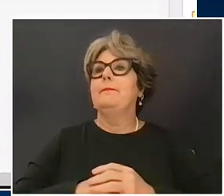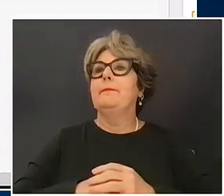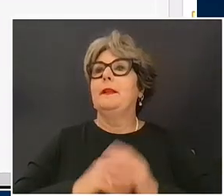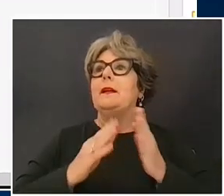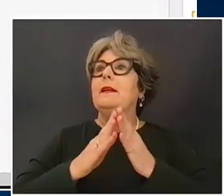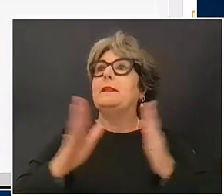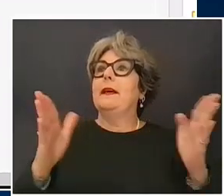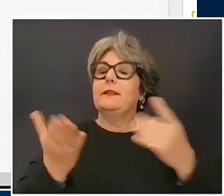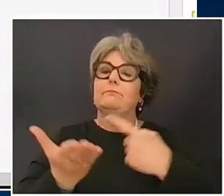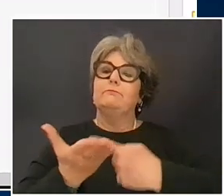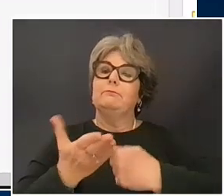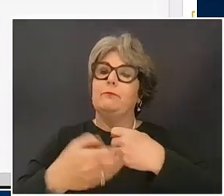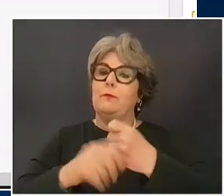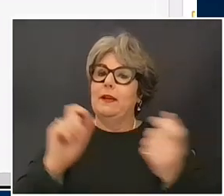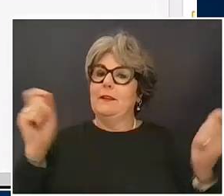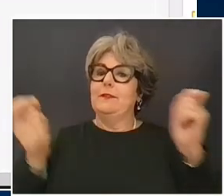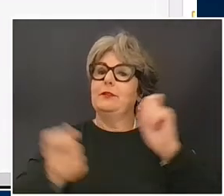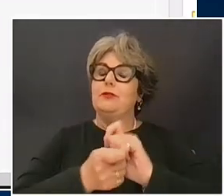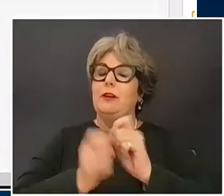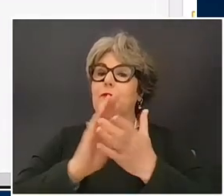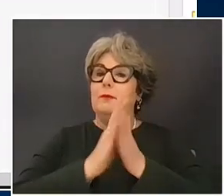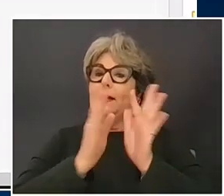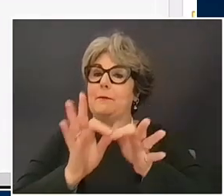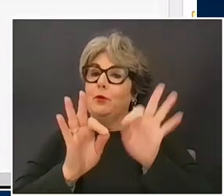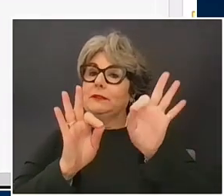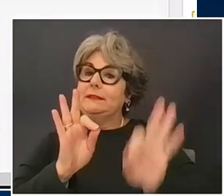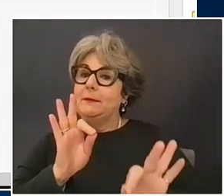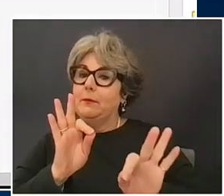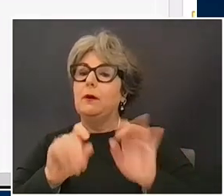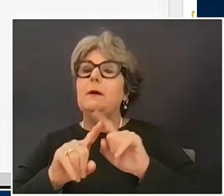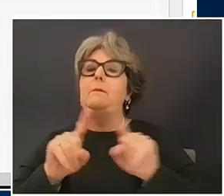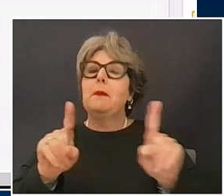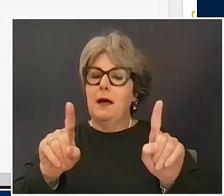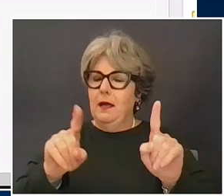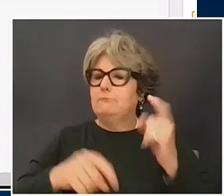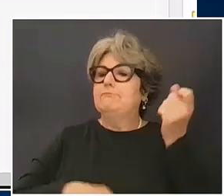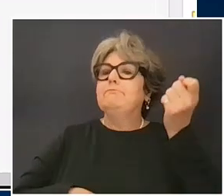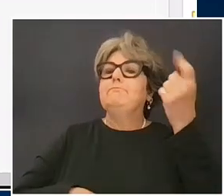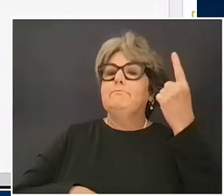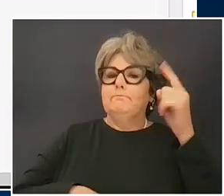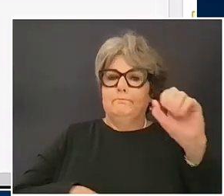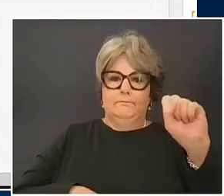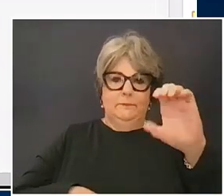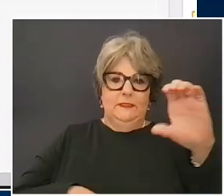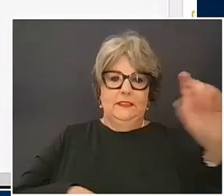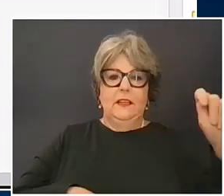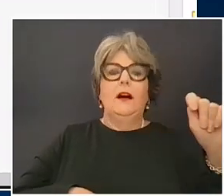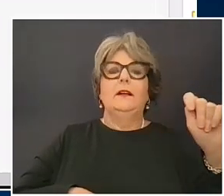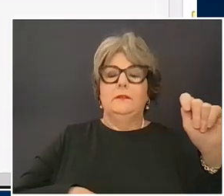for making this change for simplicity. But I do hear you, Scott, on your request